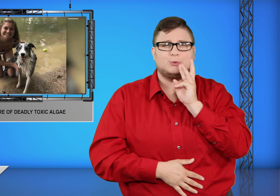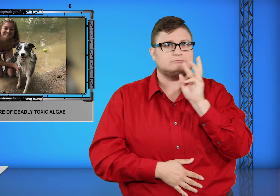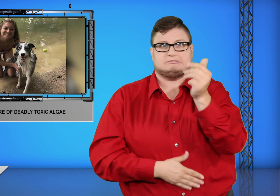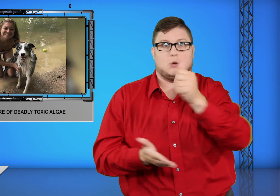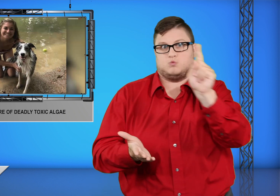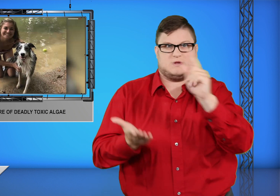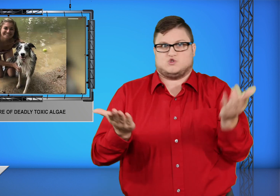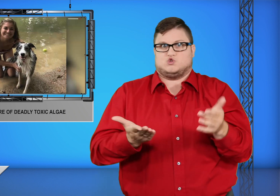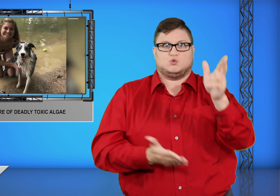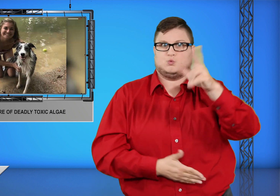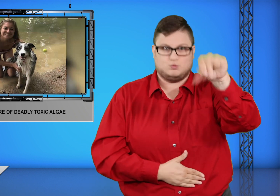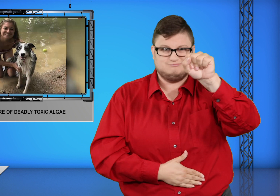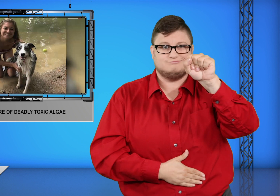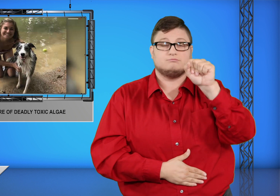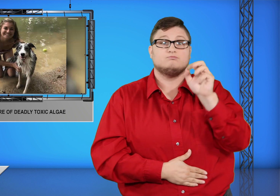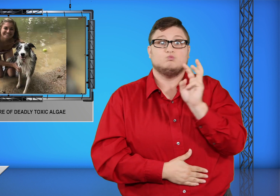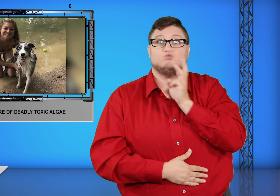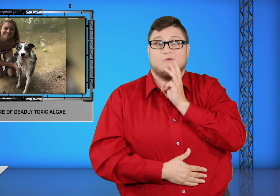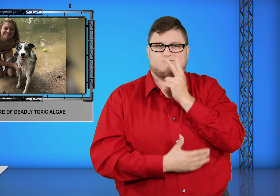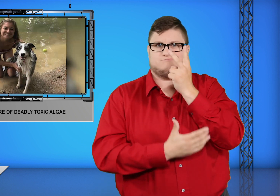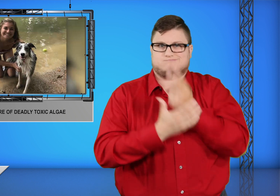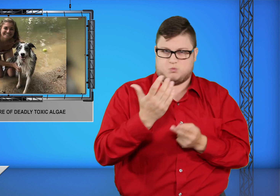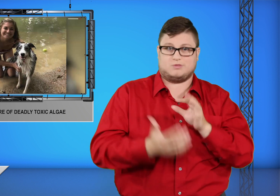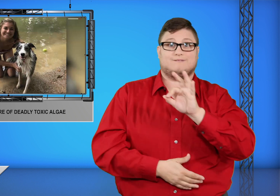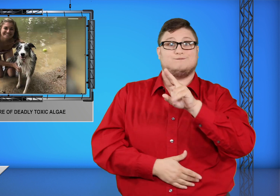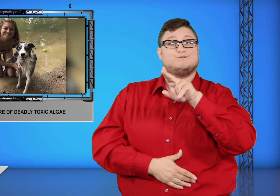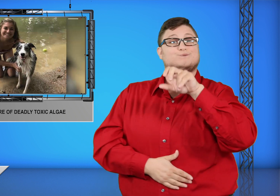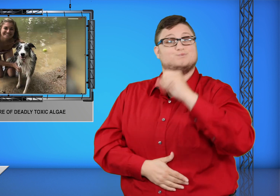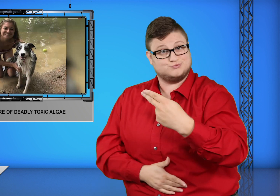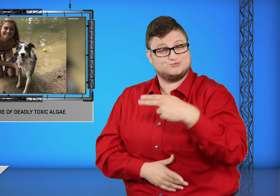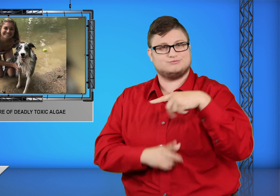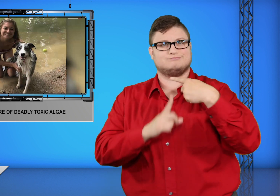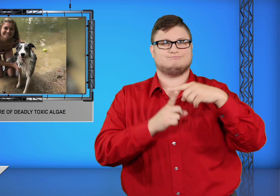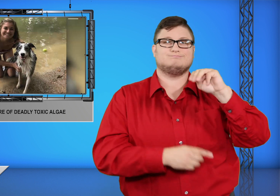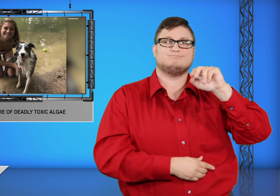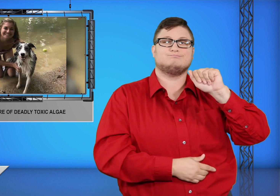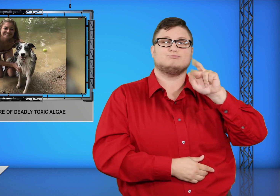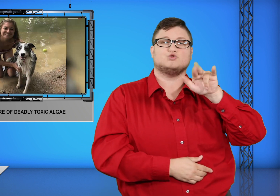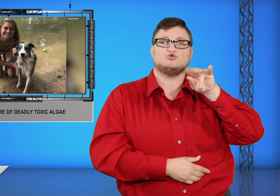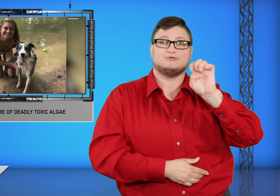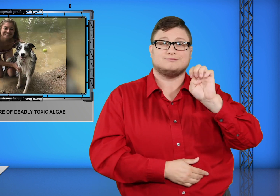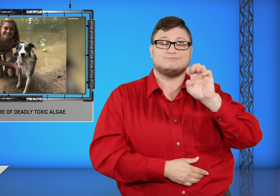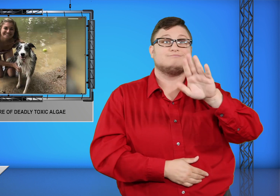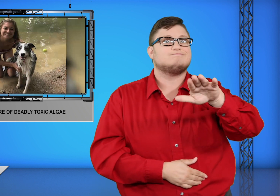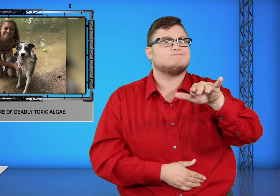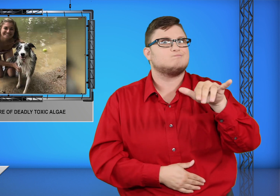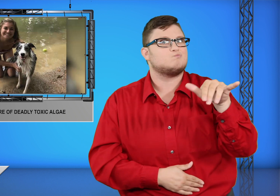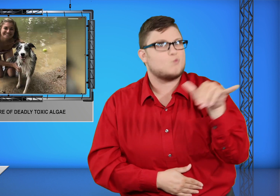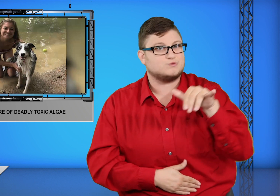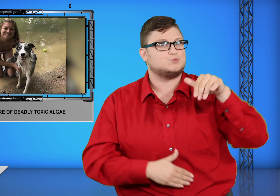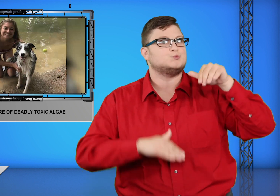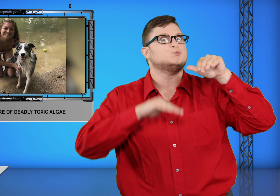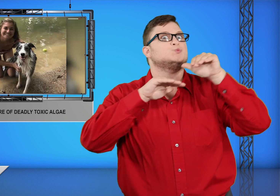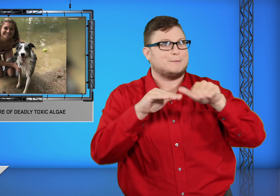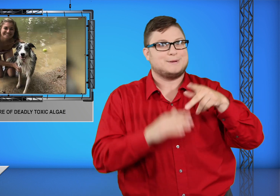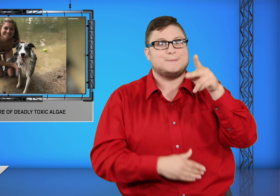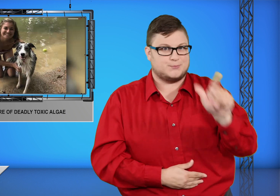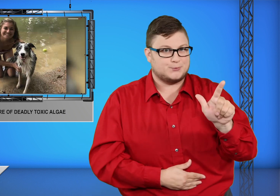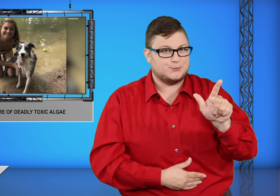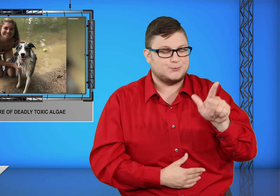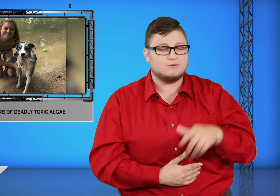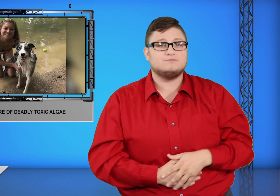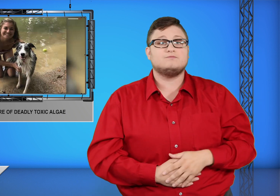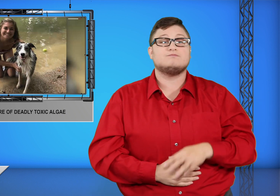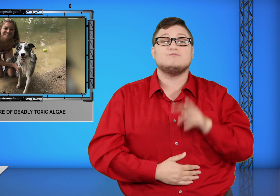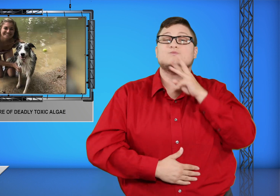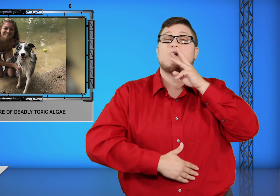anywhere in the US in both fresh and marine waters as well as backyard pools.